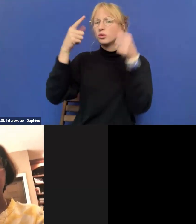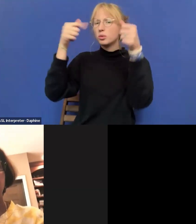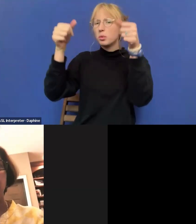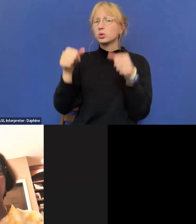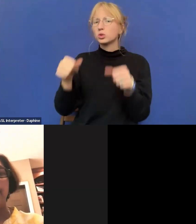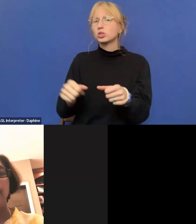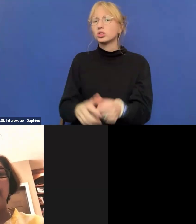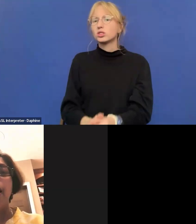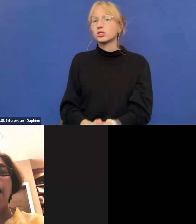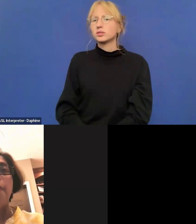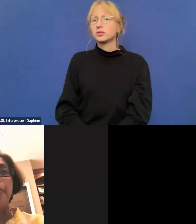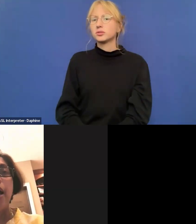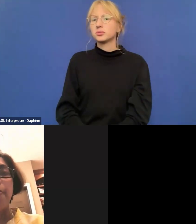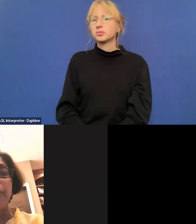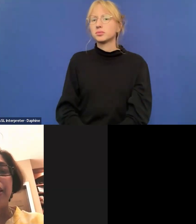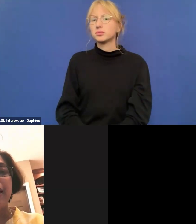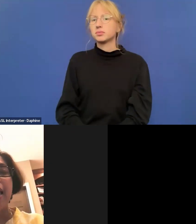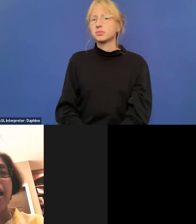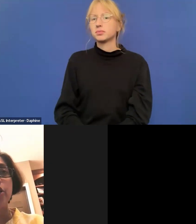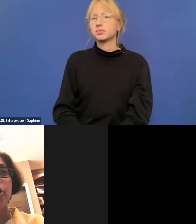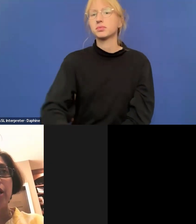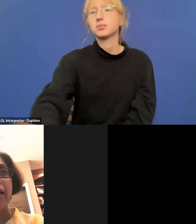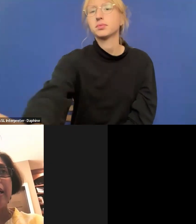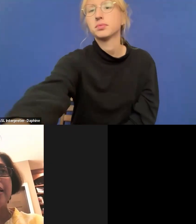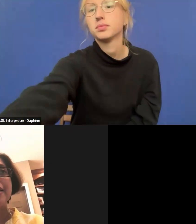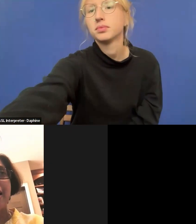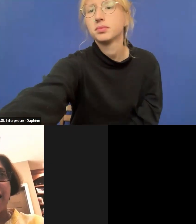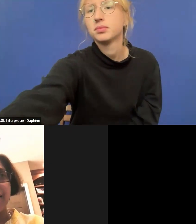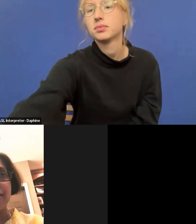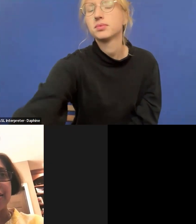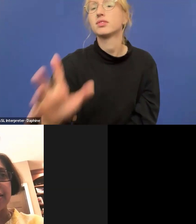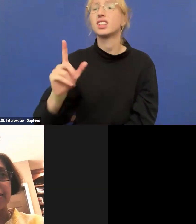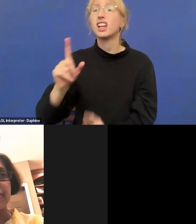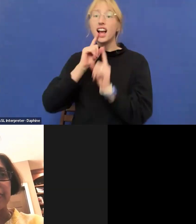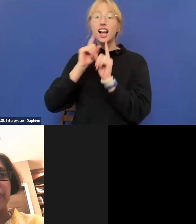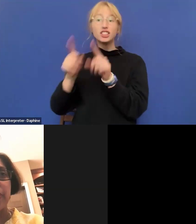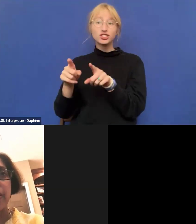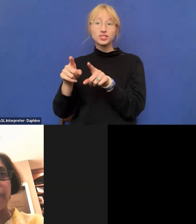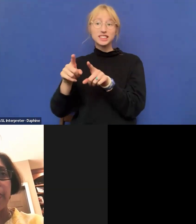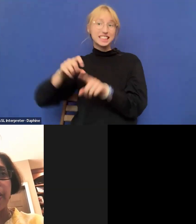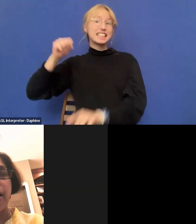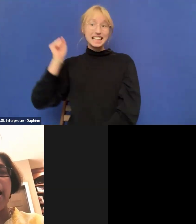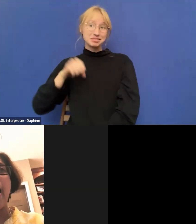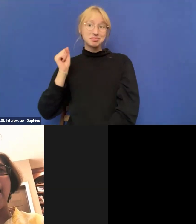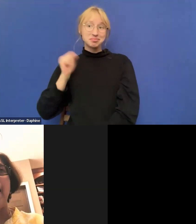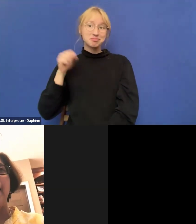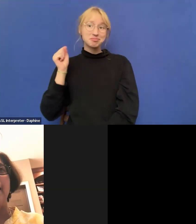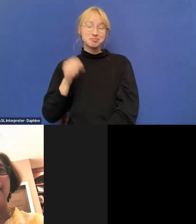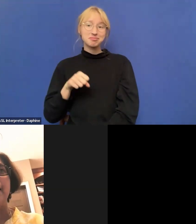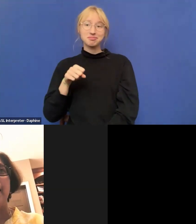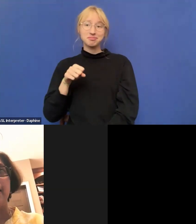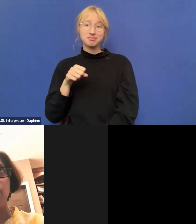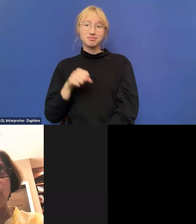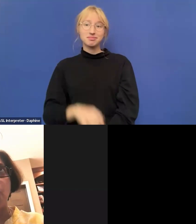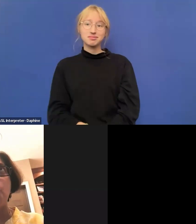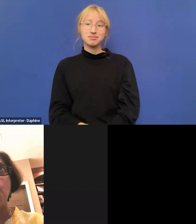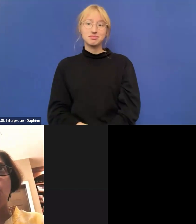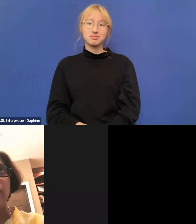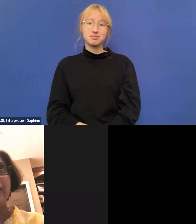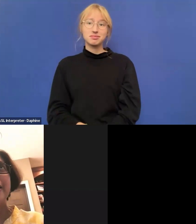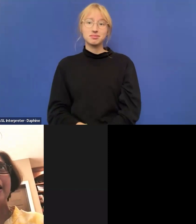Dr. Rama Bala: The answer to that is yes. And more